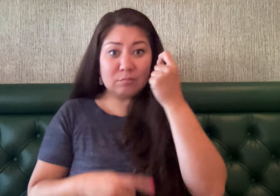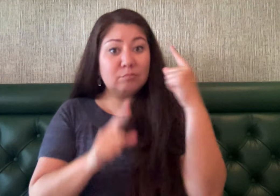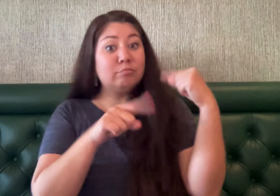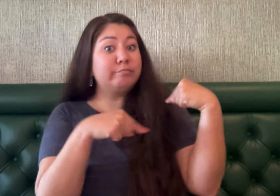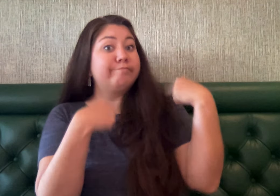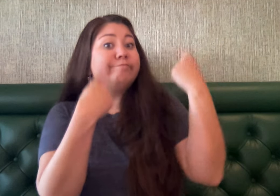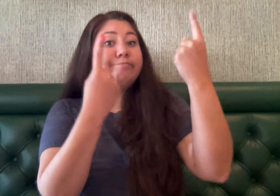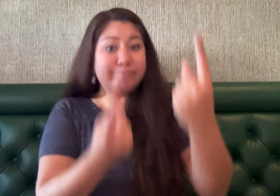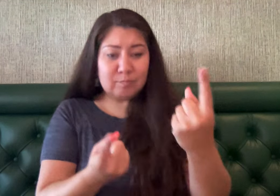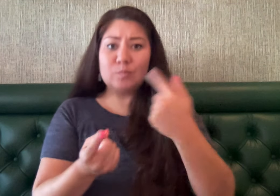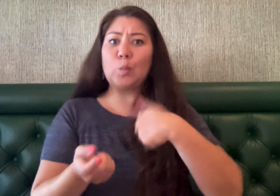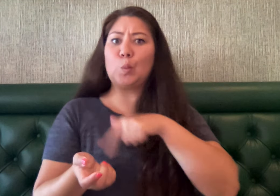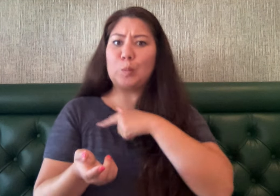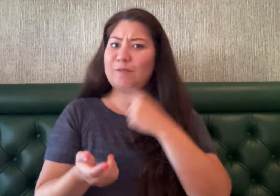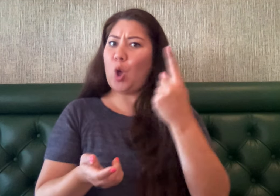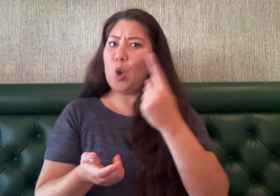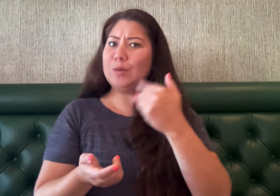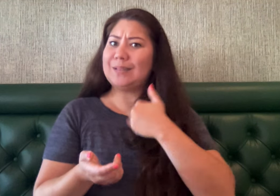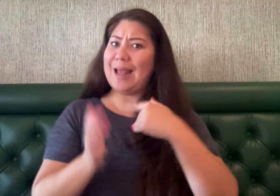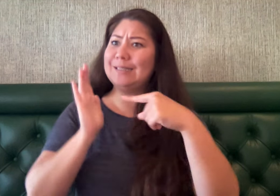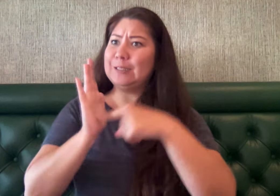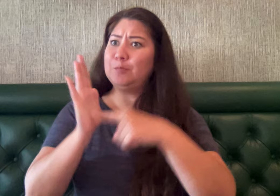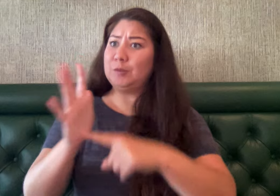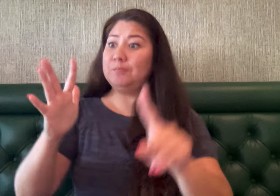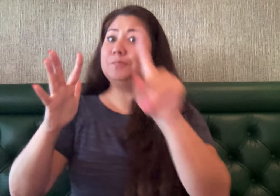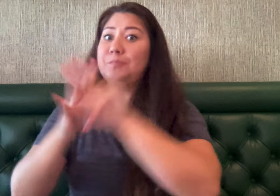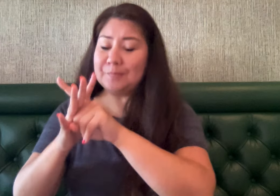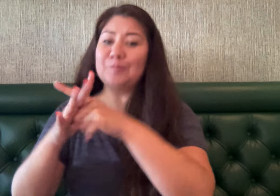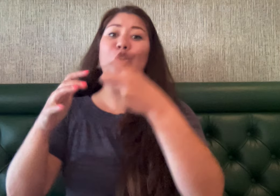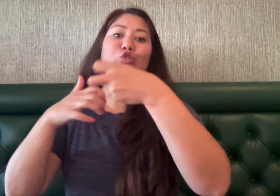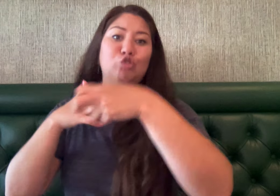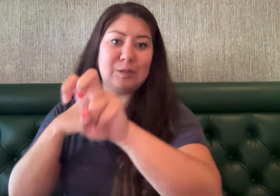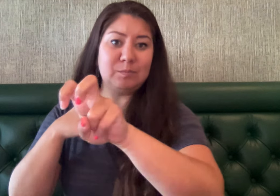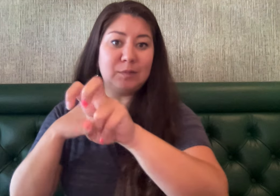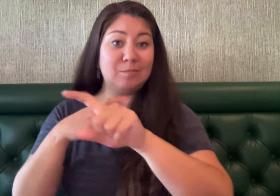Typically, in the past, when symptoms appear is when monkeypox became contagious